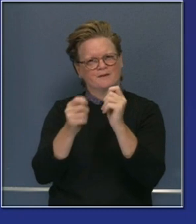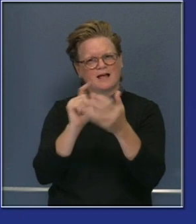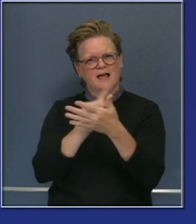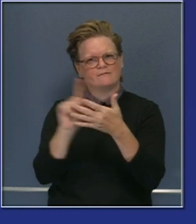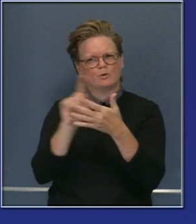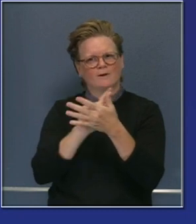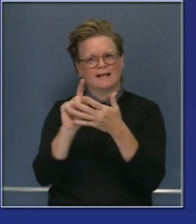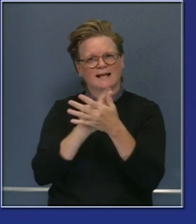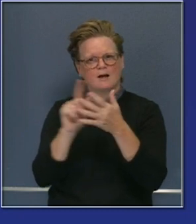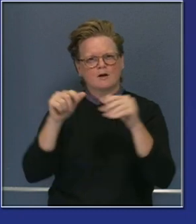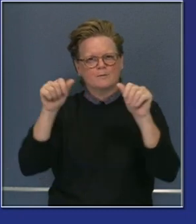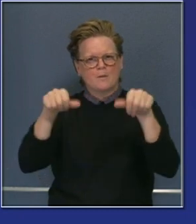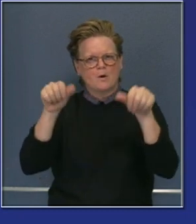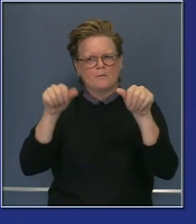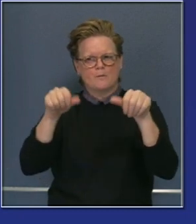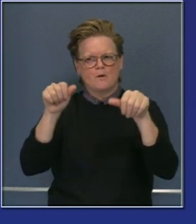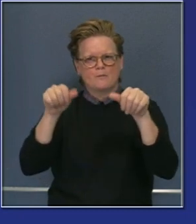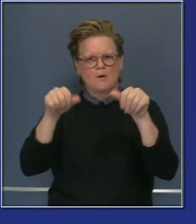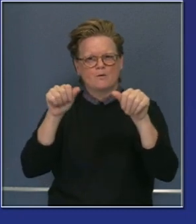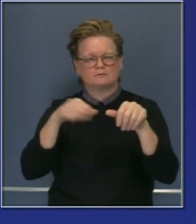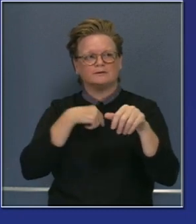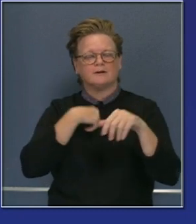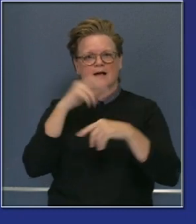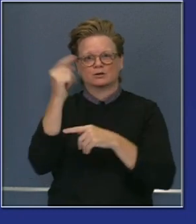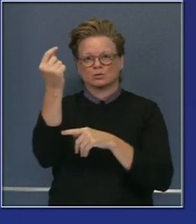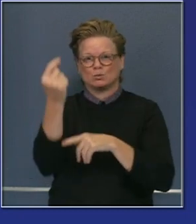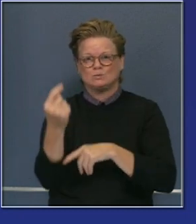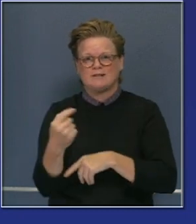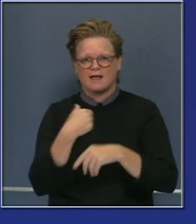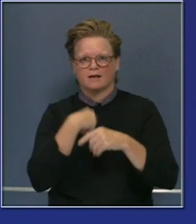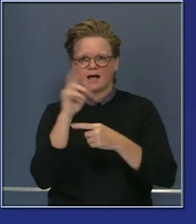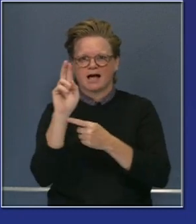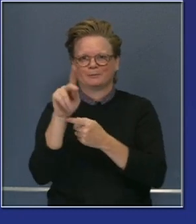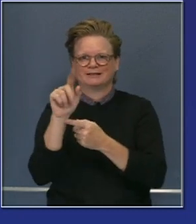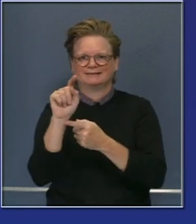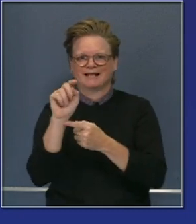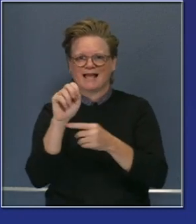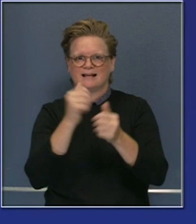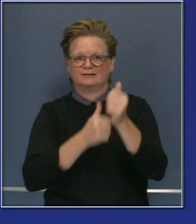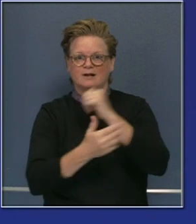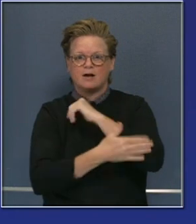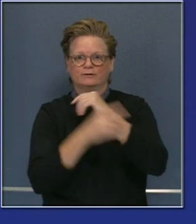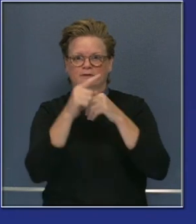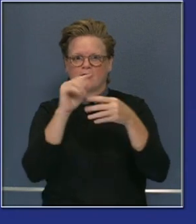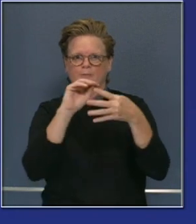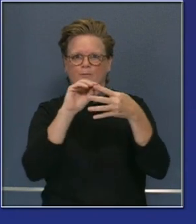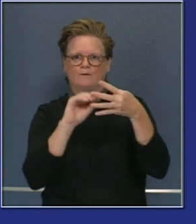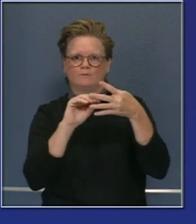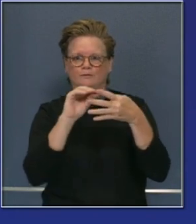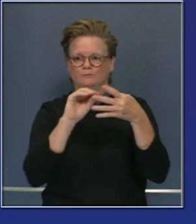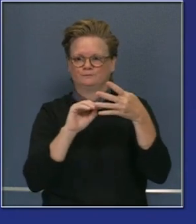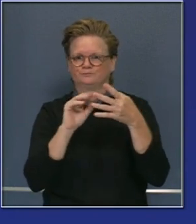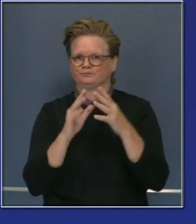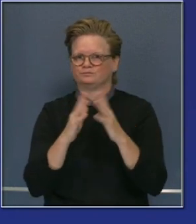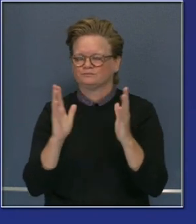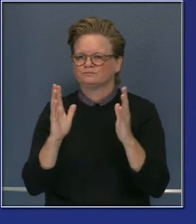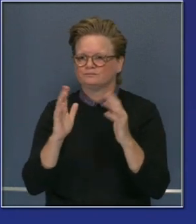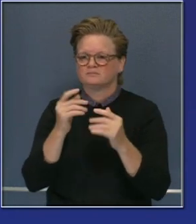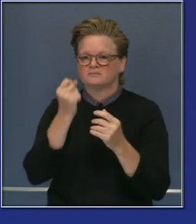NUMBER OF COUNTIES AND WITH THE NEW CRITERIA WE CAPTURE SOME COUNTIES JUST COMING OFF AND ARE LIKELY TO COME OFF SHORTLY. YOU WILL SEE THE UPDATE IN A MOMENT.